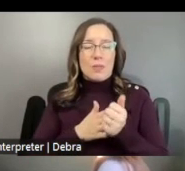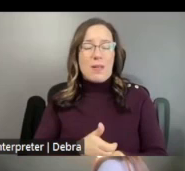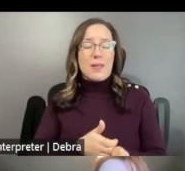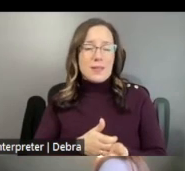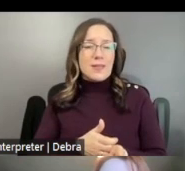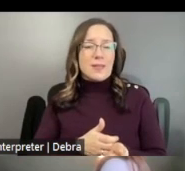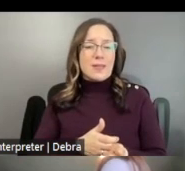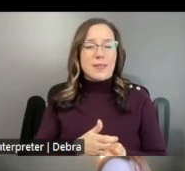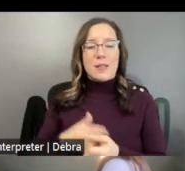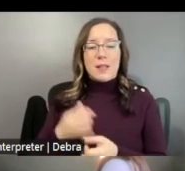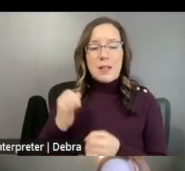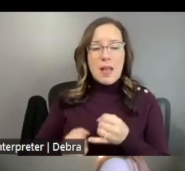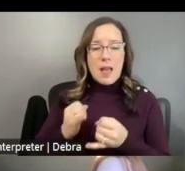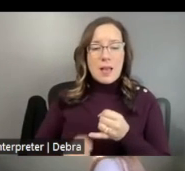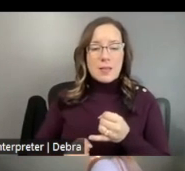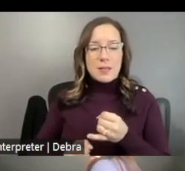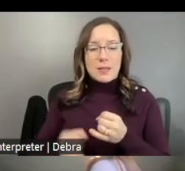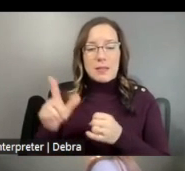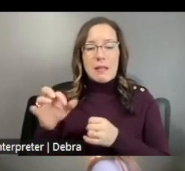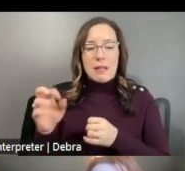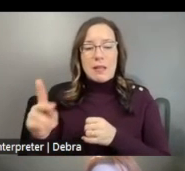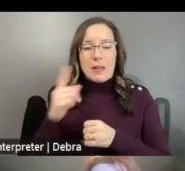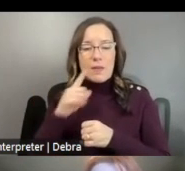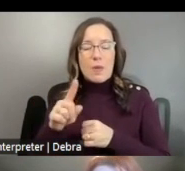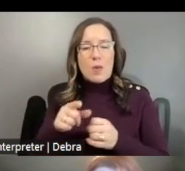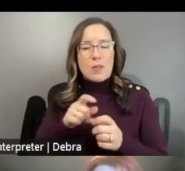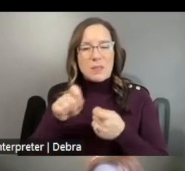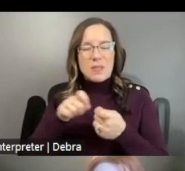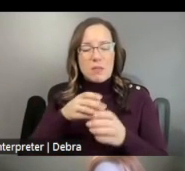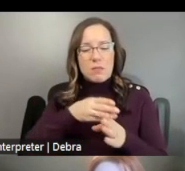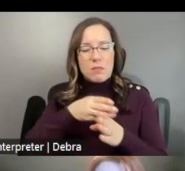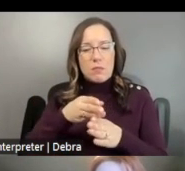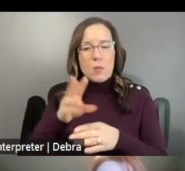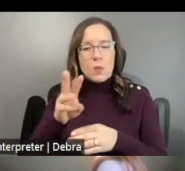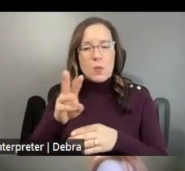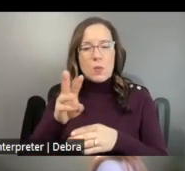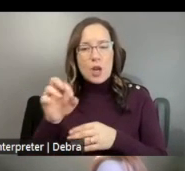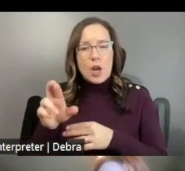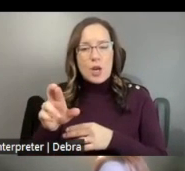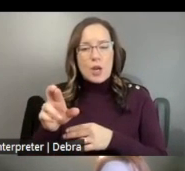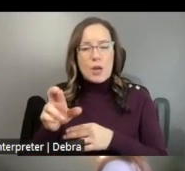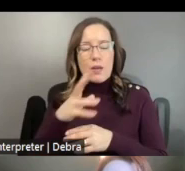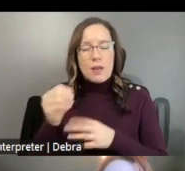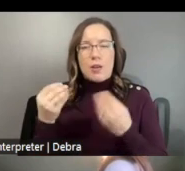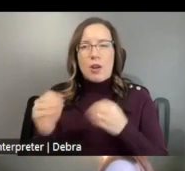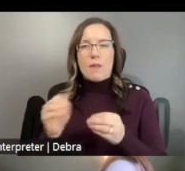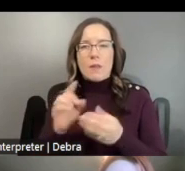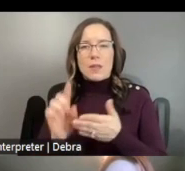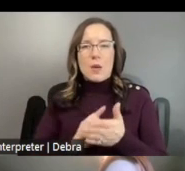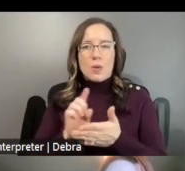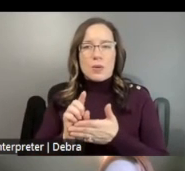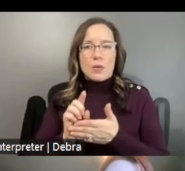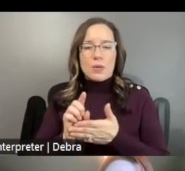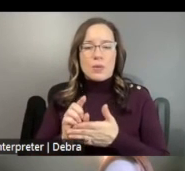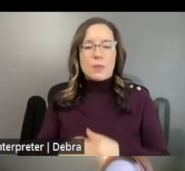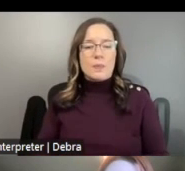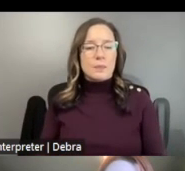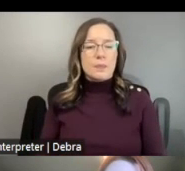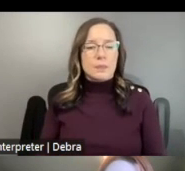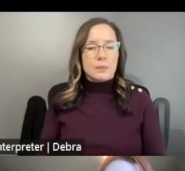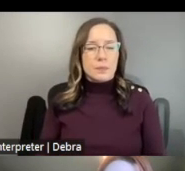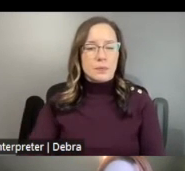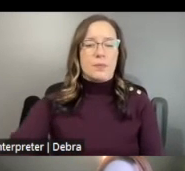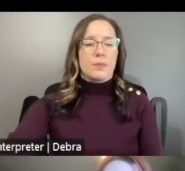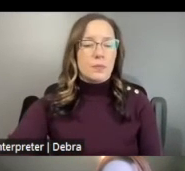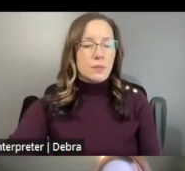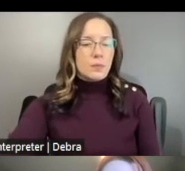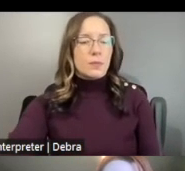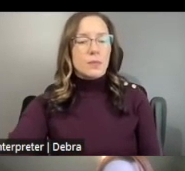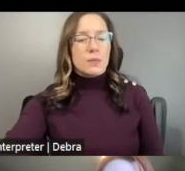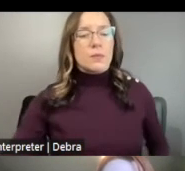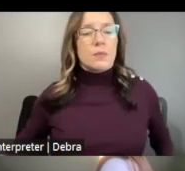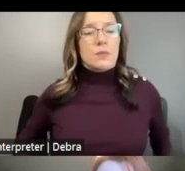THERE ARE ALSO LINKS TO, TO DISCIPLINE-SPECIFIC WEBINARS LIKE THIS ONE, AND OFFICE HOURS AND OTHER